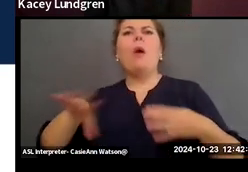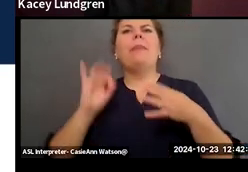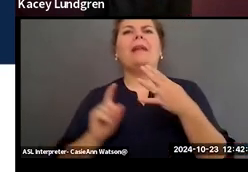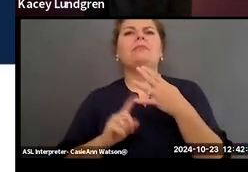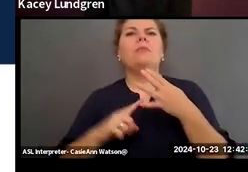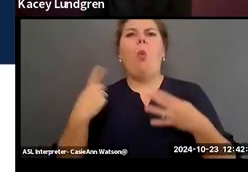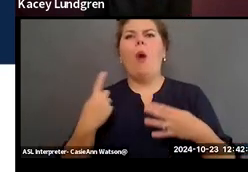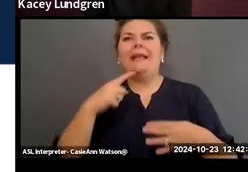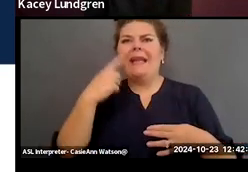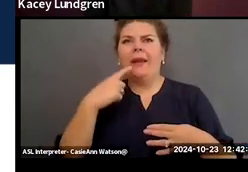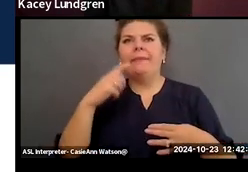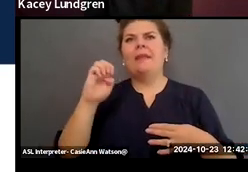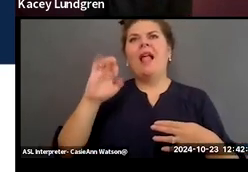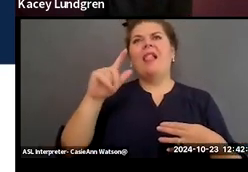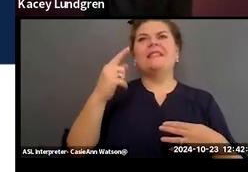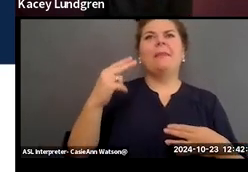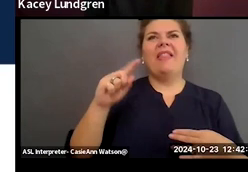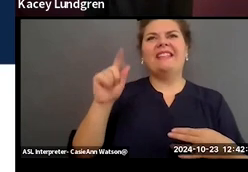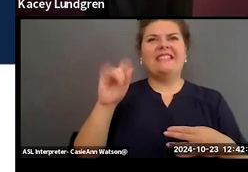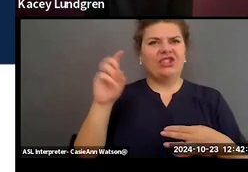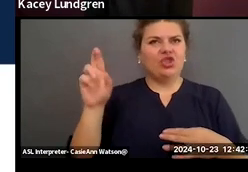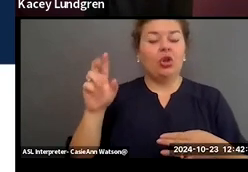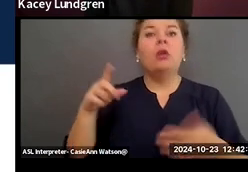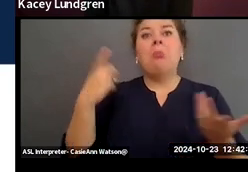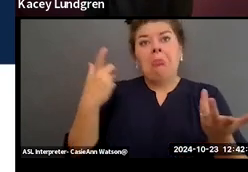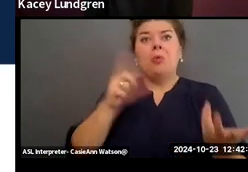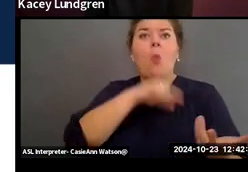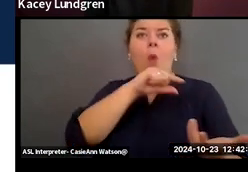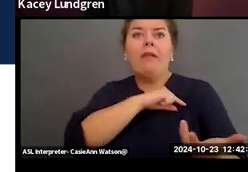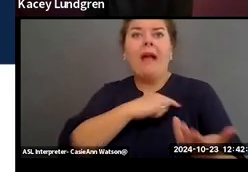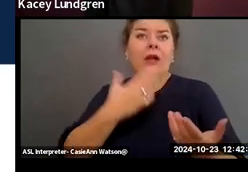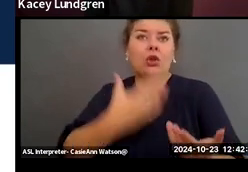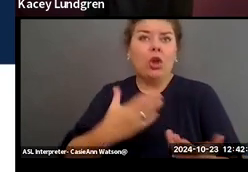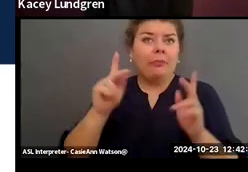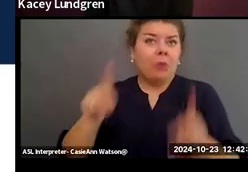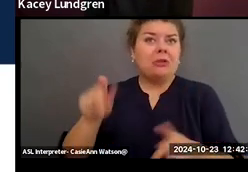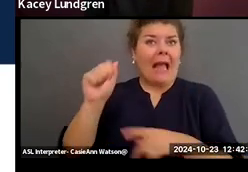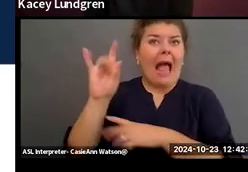Elizabeth Zinser, who while a qualified administrator did not know sign language